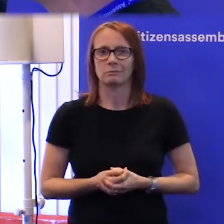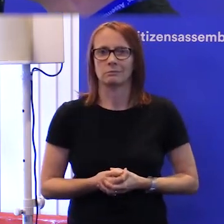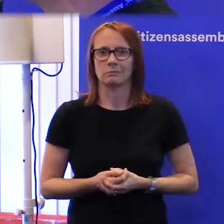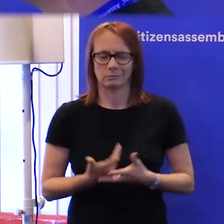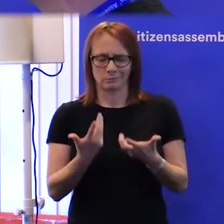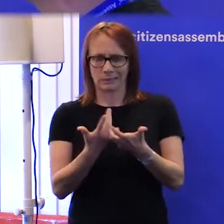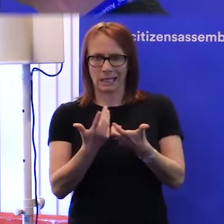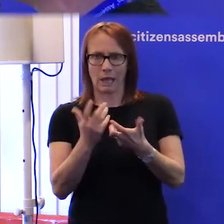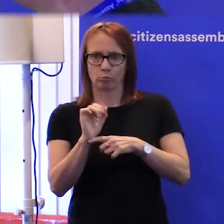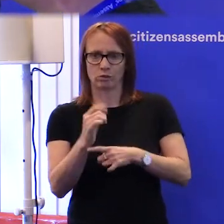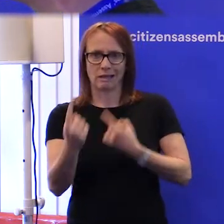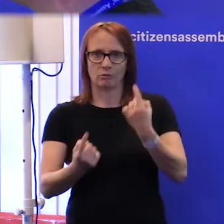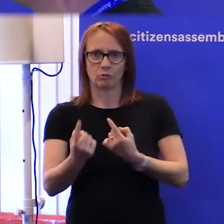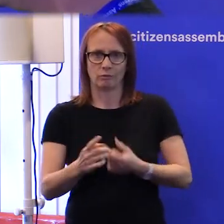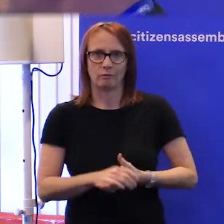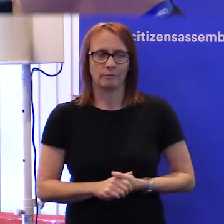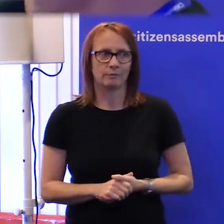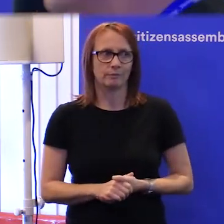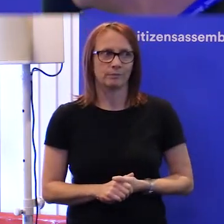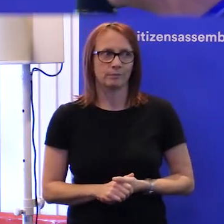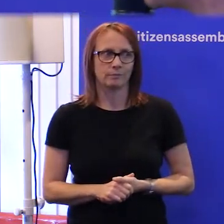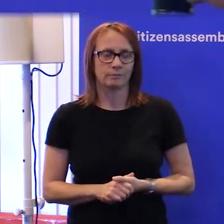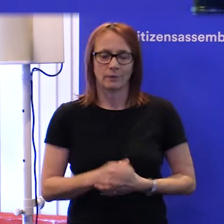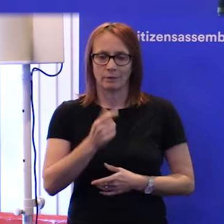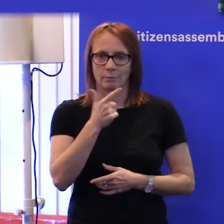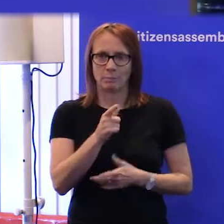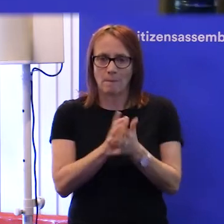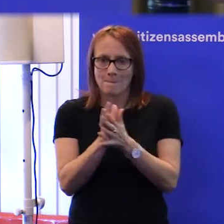trying to trying to protect yourself from from people who are out to kid you